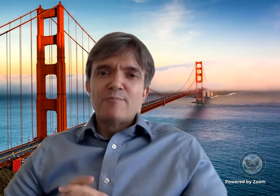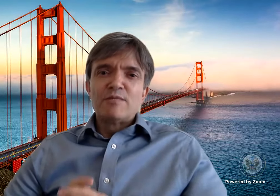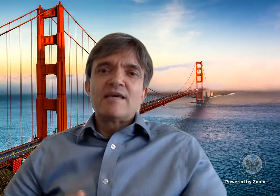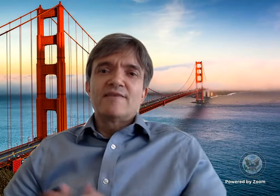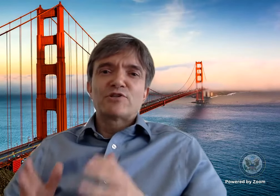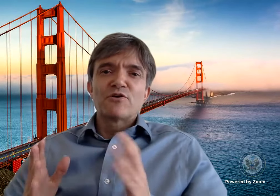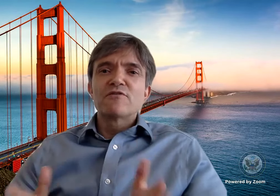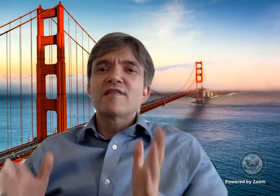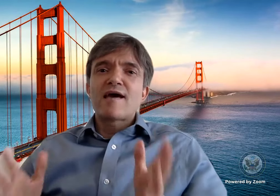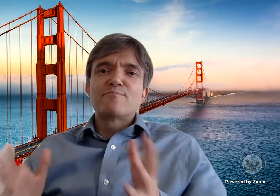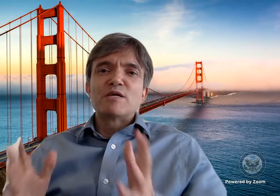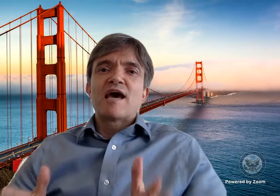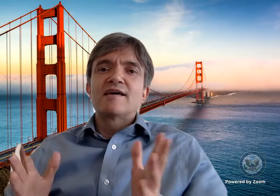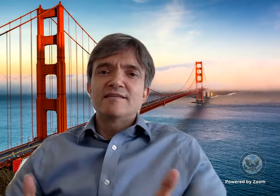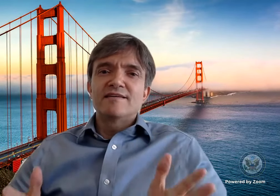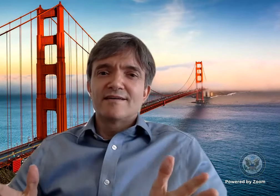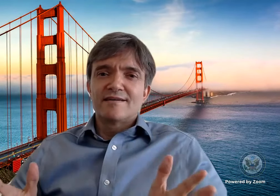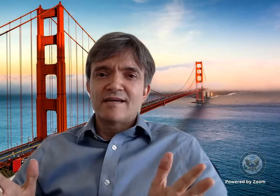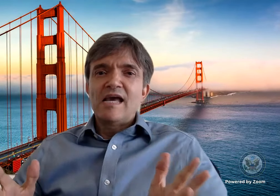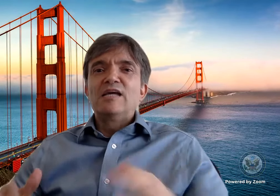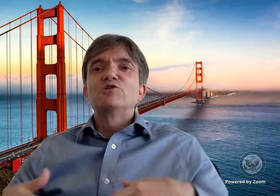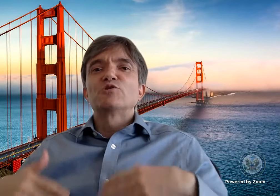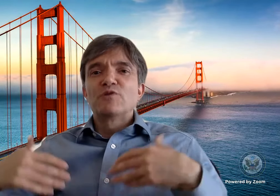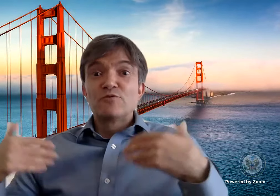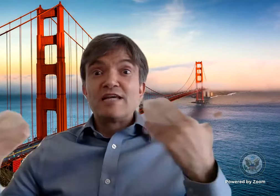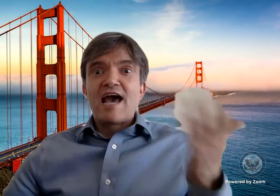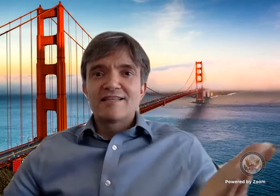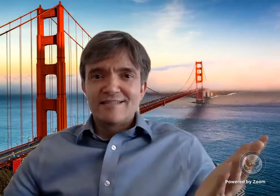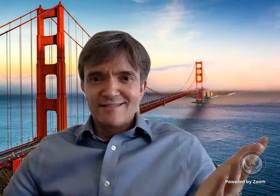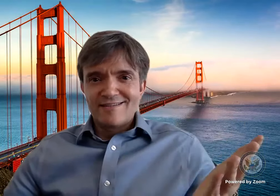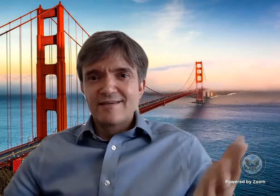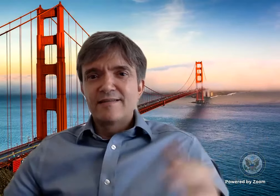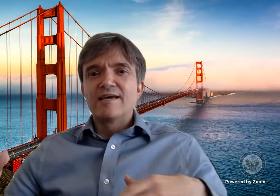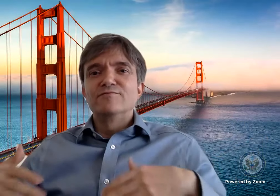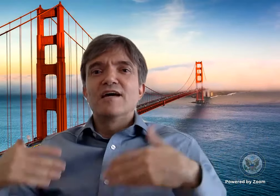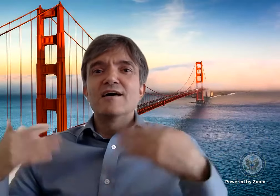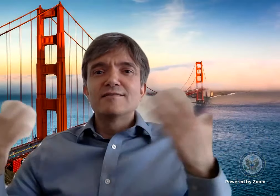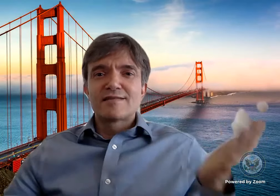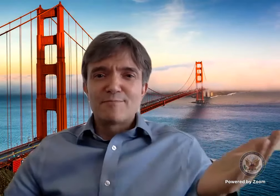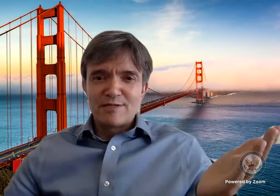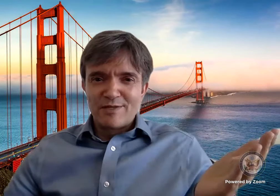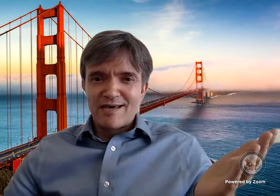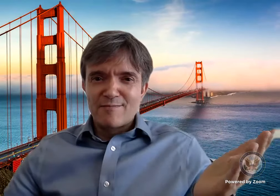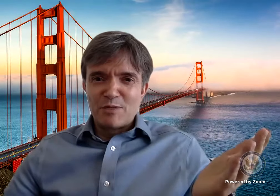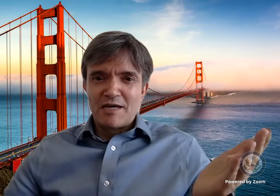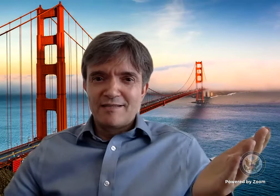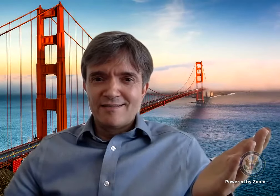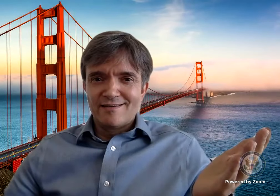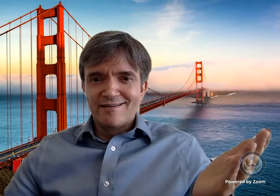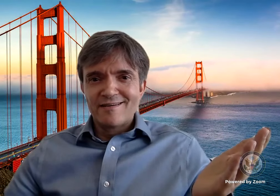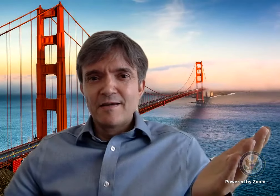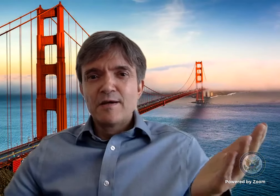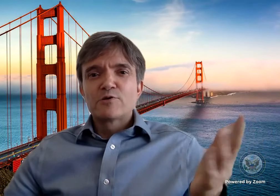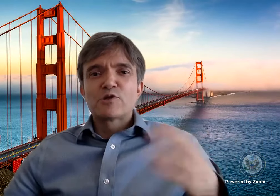but they have turned that big idea into a reality, they have done something with that big idea. So